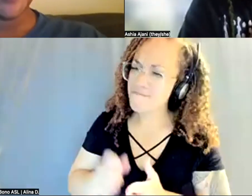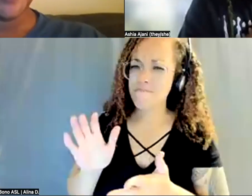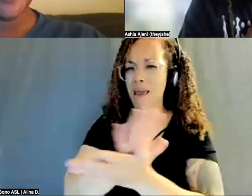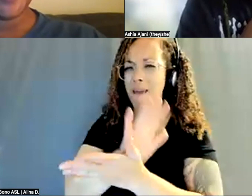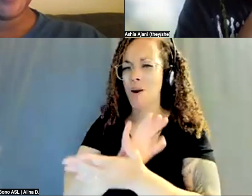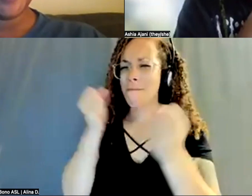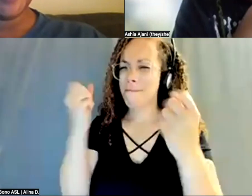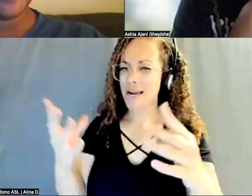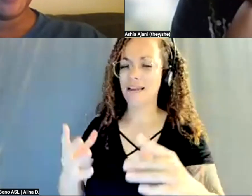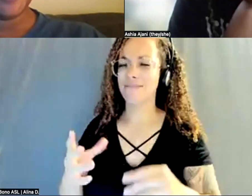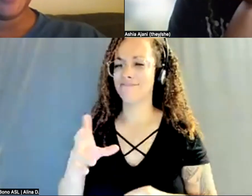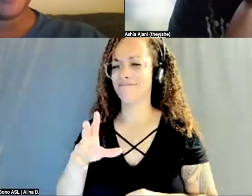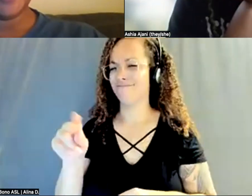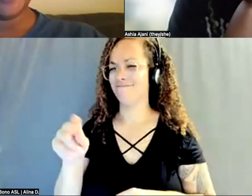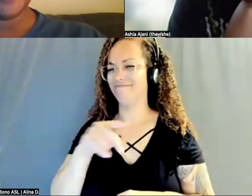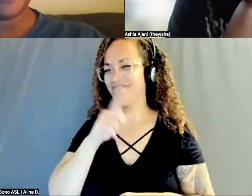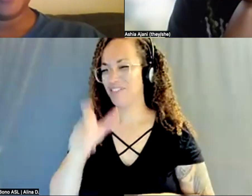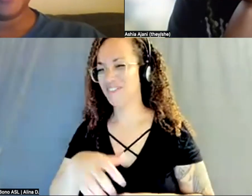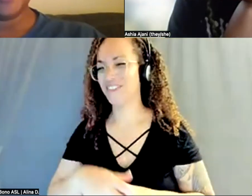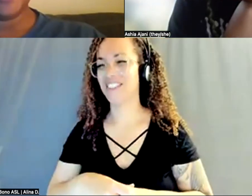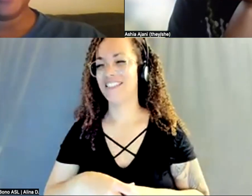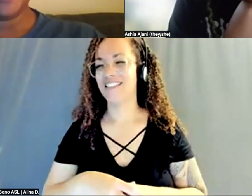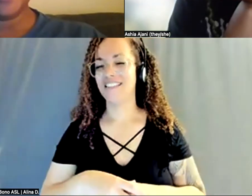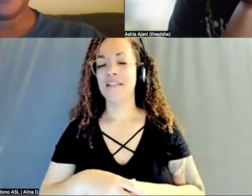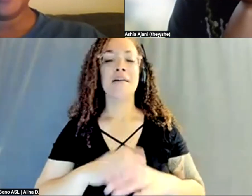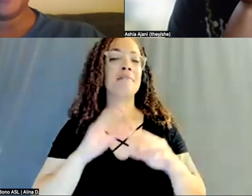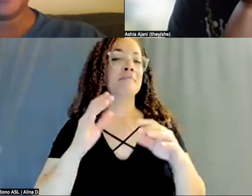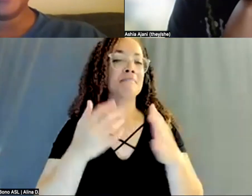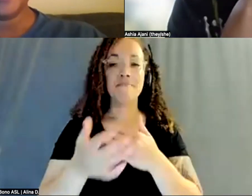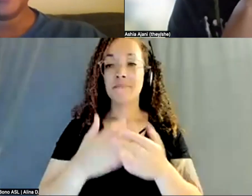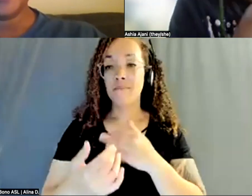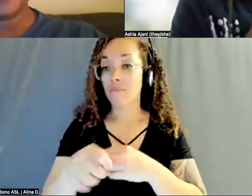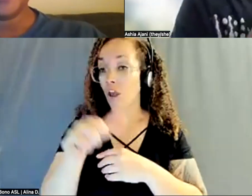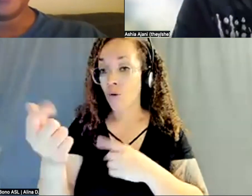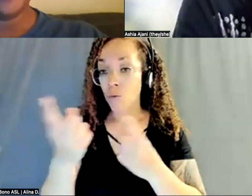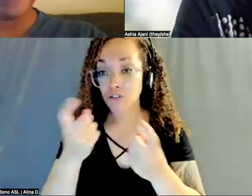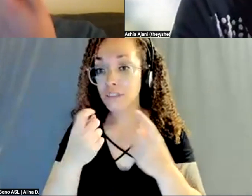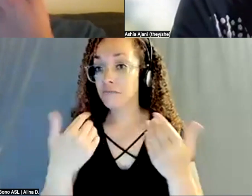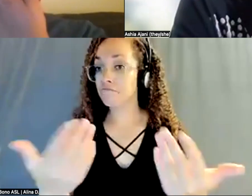that's not how it's done. Yeah. If anybody else has any other questions, just want to keep time